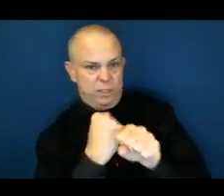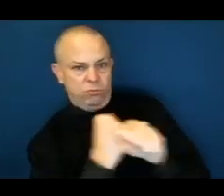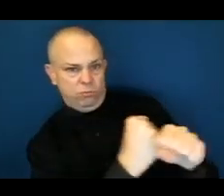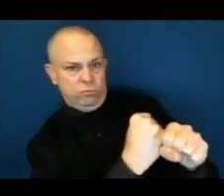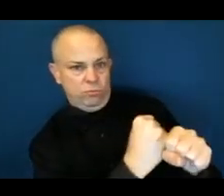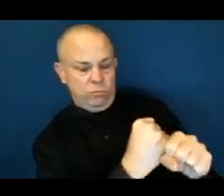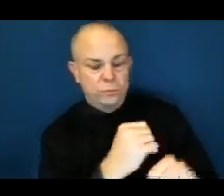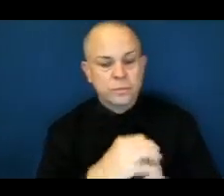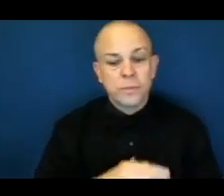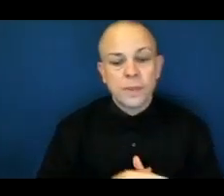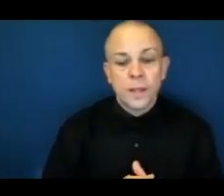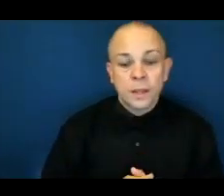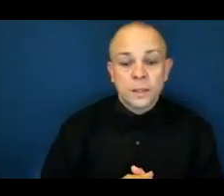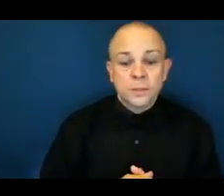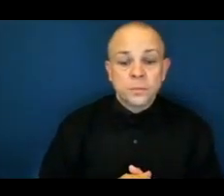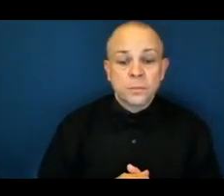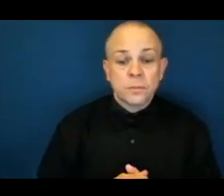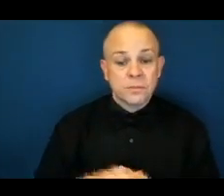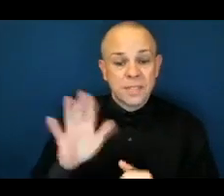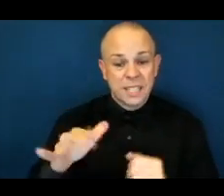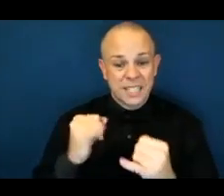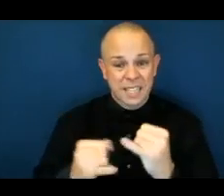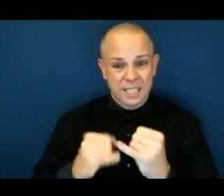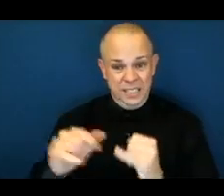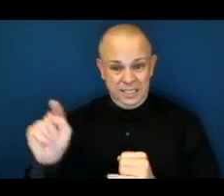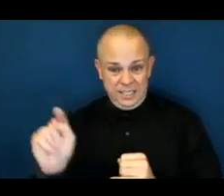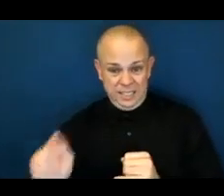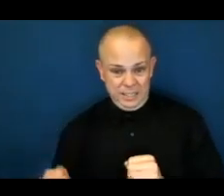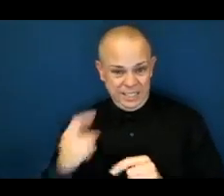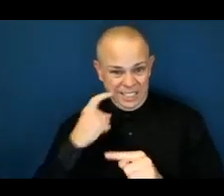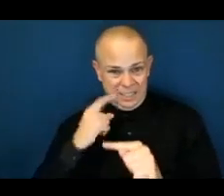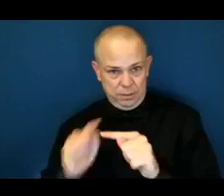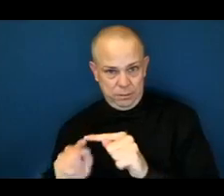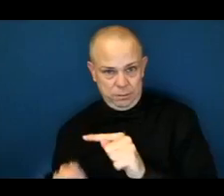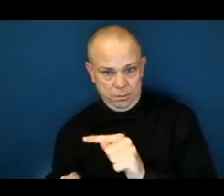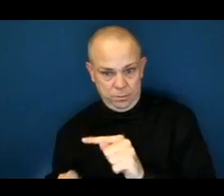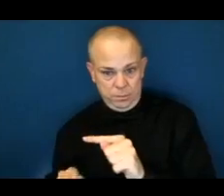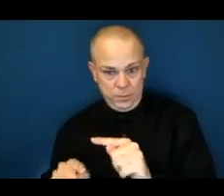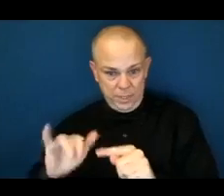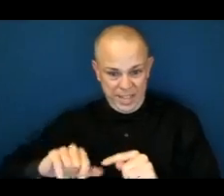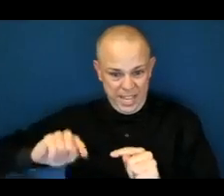is that we've continued on down to the south we've been working with the incident management team on the